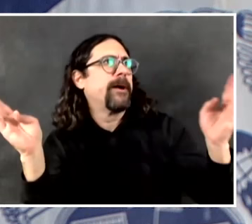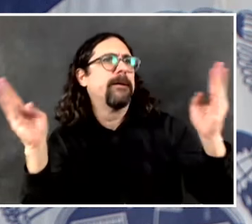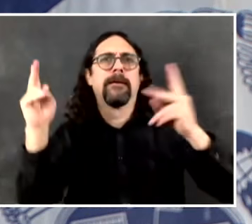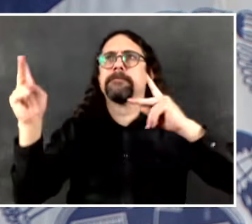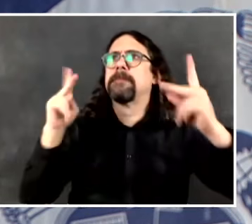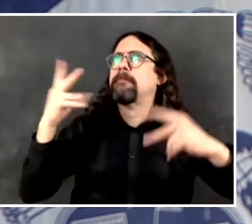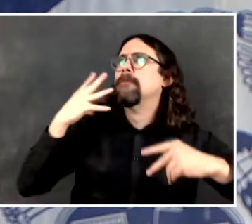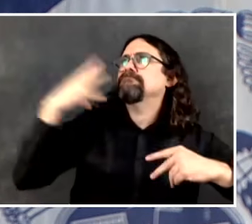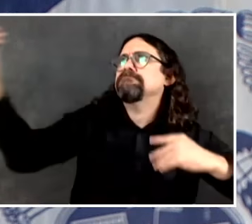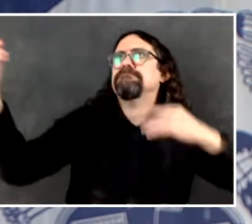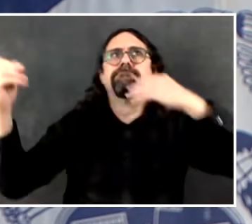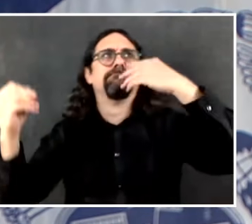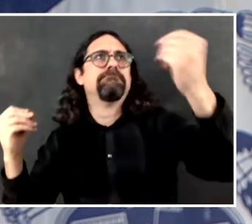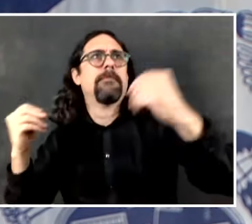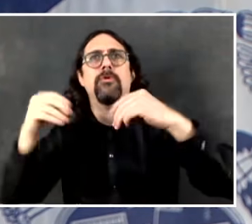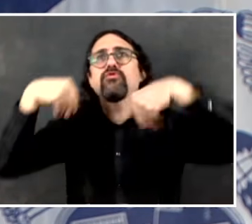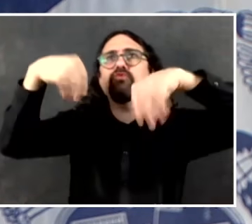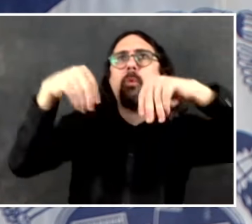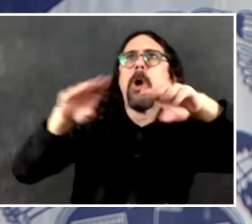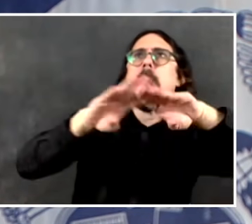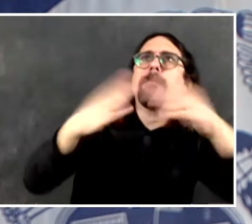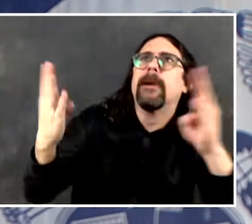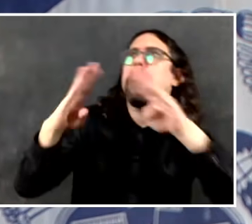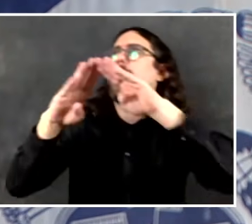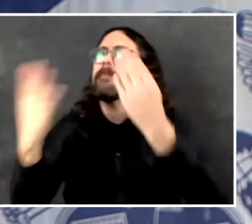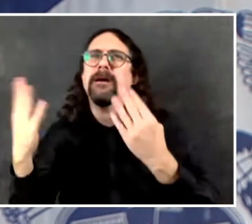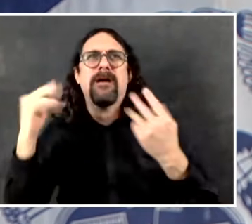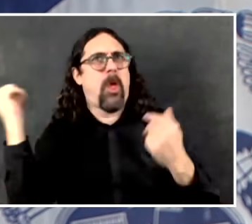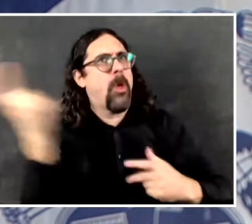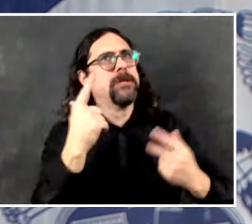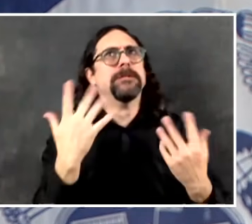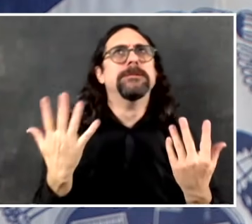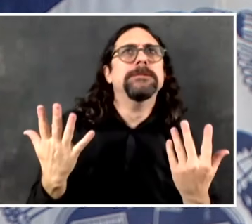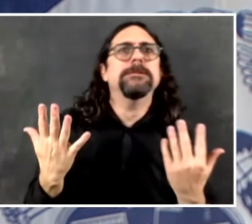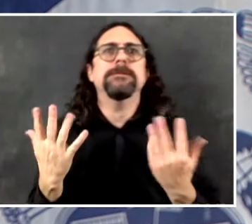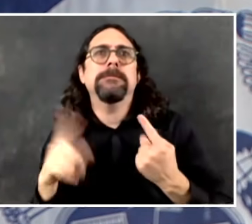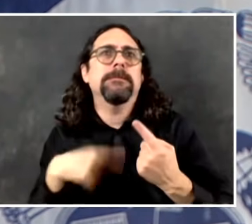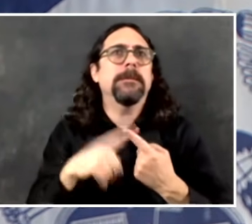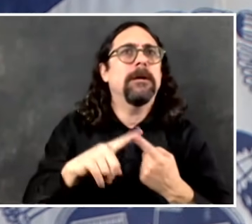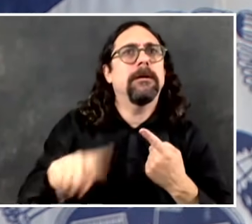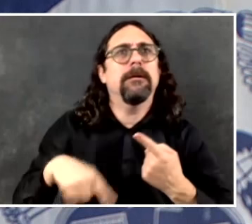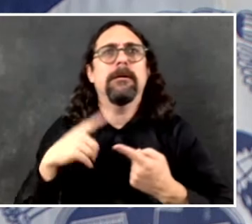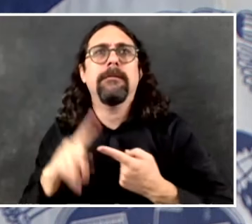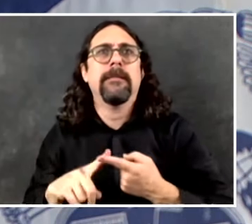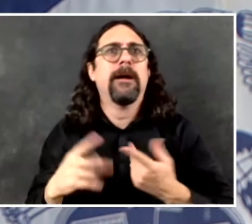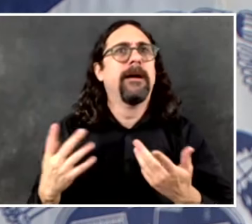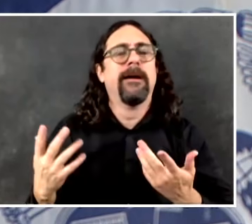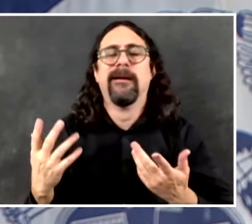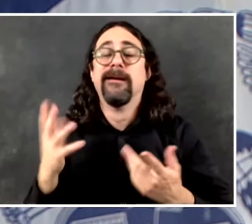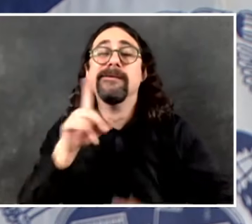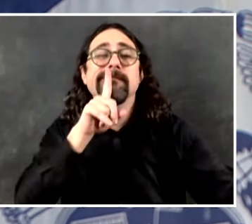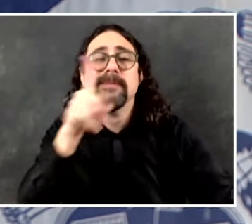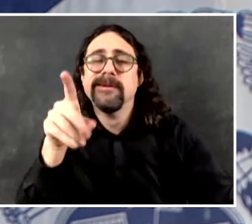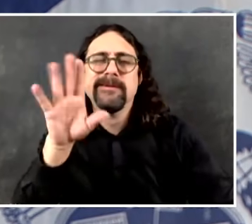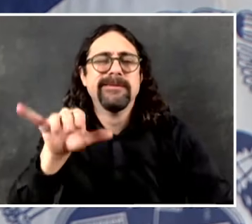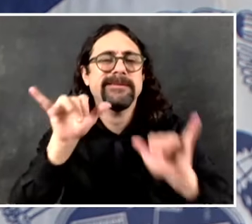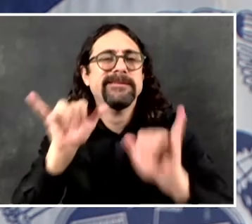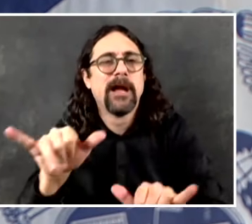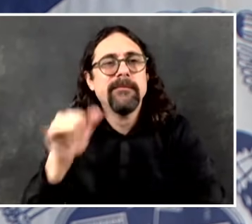HEALTH CARE METERS EVERY DAY. I'LL TALK ABOUT IT AINGA I NA FEW MINUTES. THEY WILL TELL US A LOT ABOUT THE